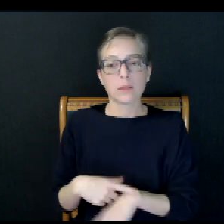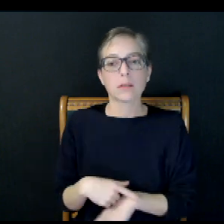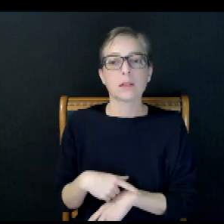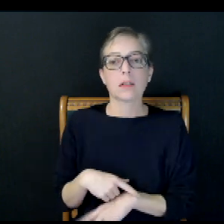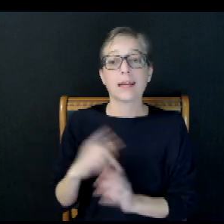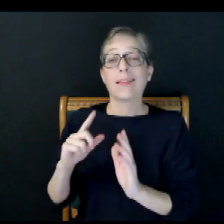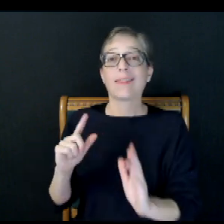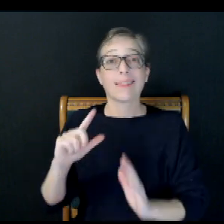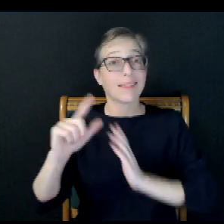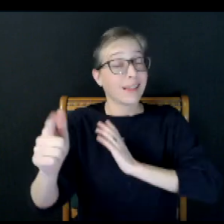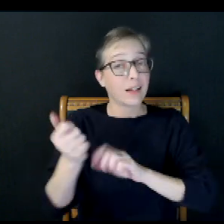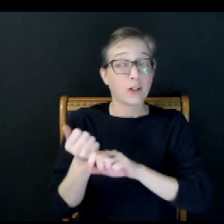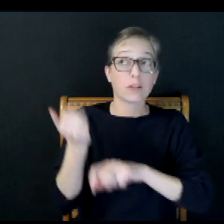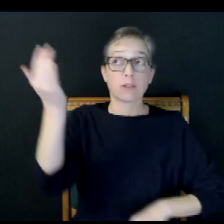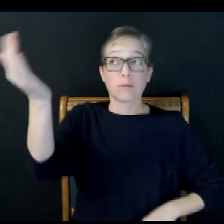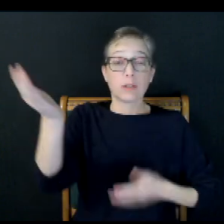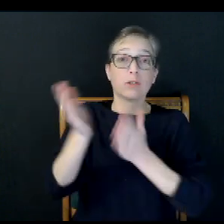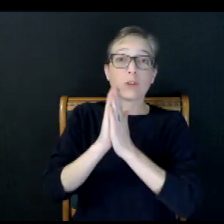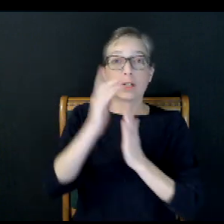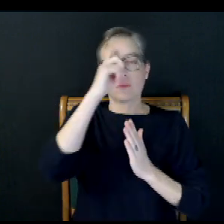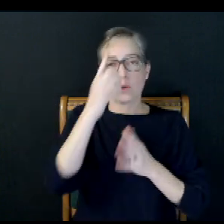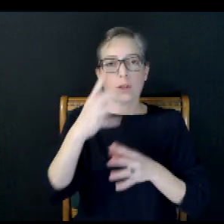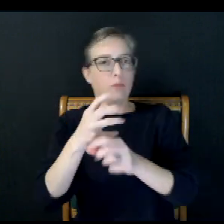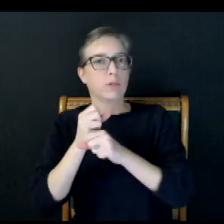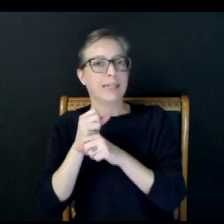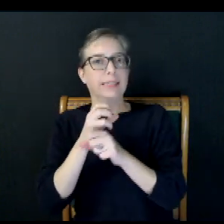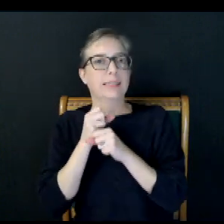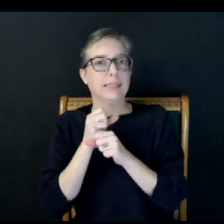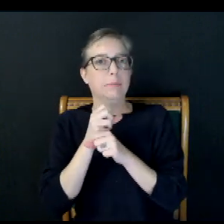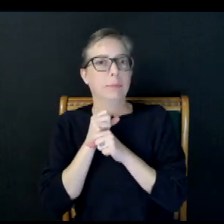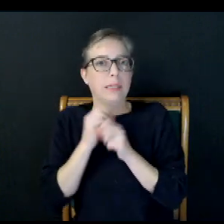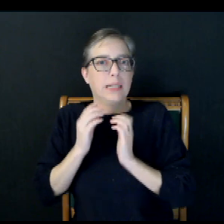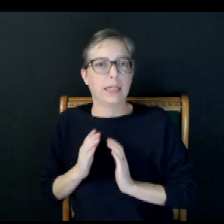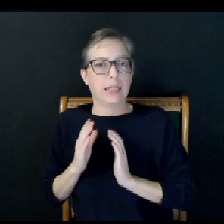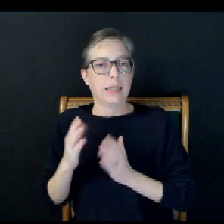a request for the recipient list which took about two to three weeks for us to get.